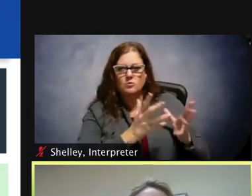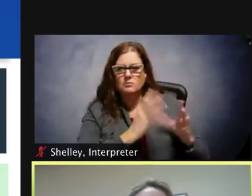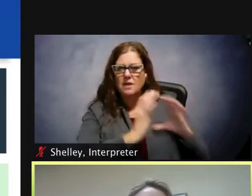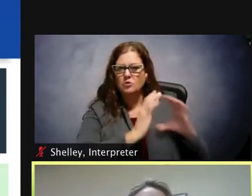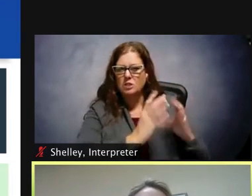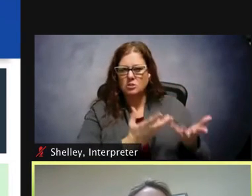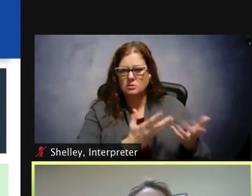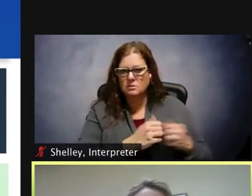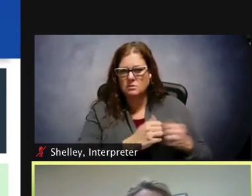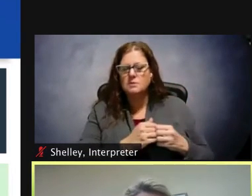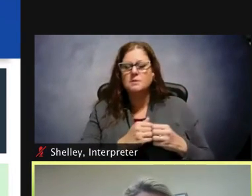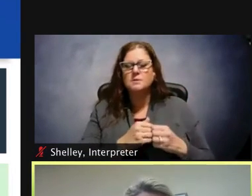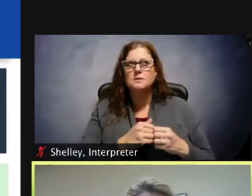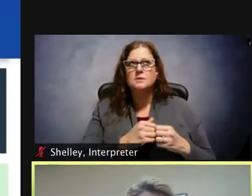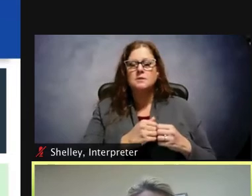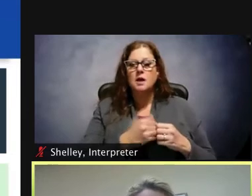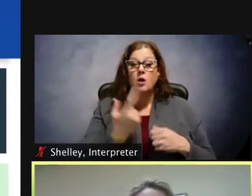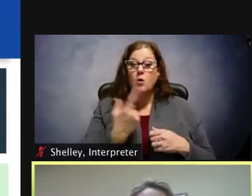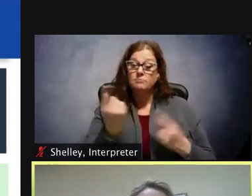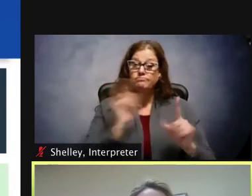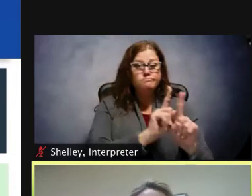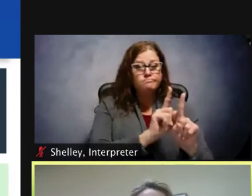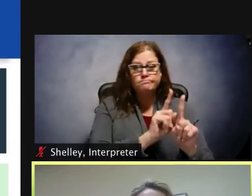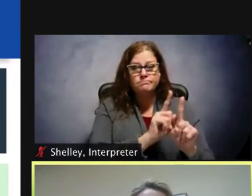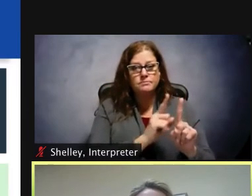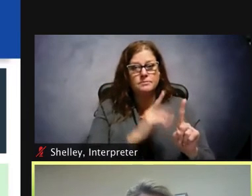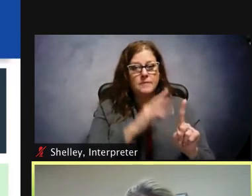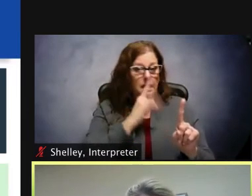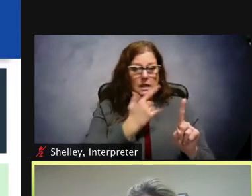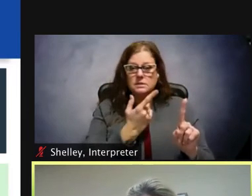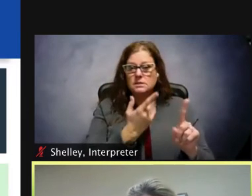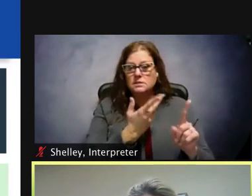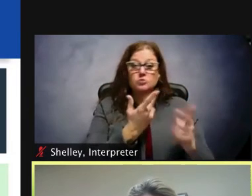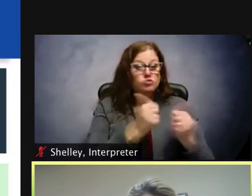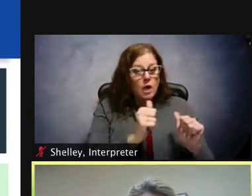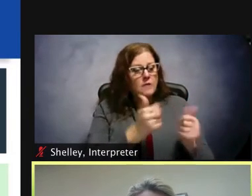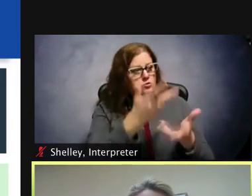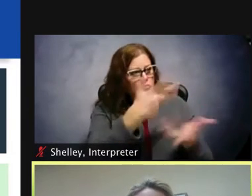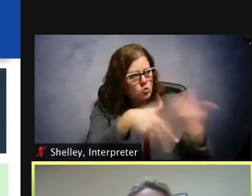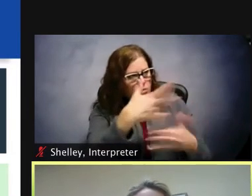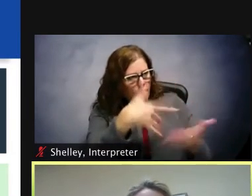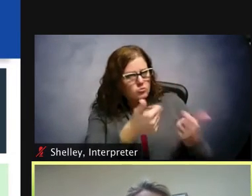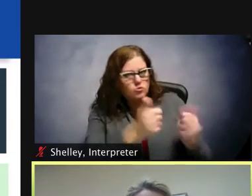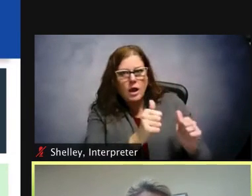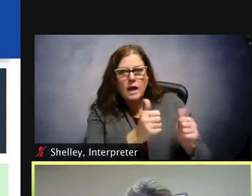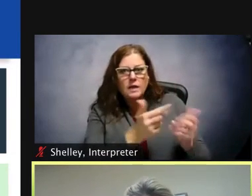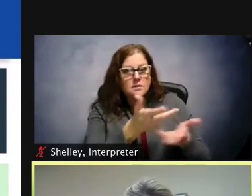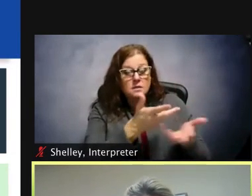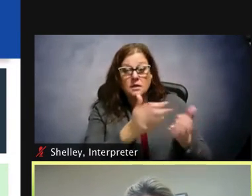always went up to the kids and tried to socialize with them. And even with the interpreter,